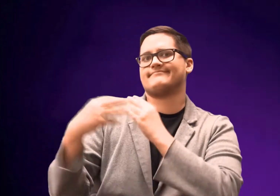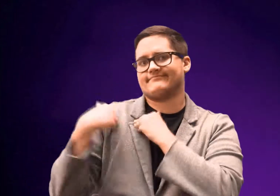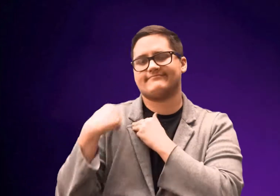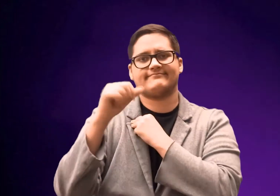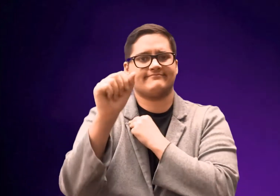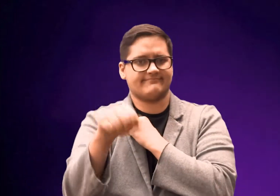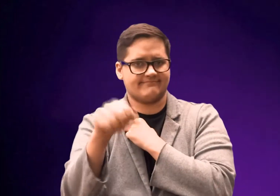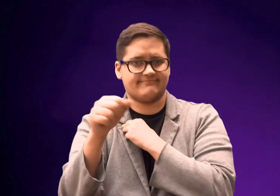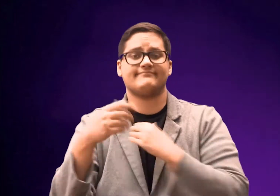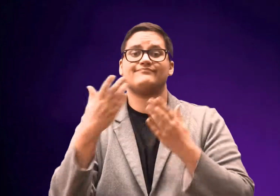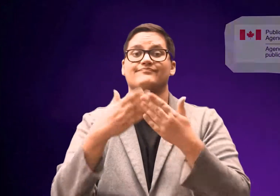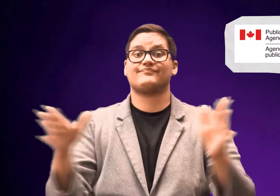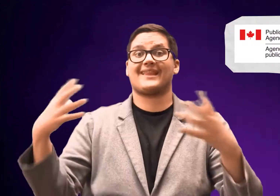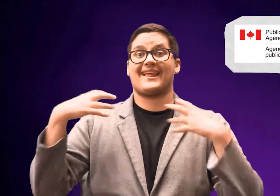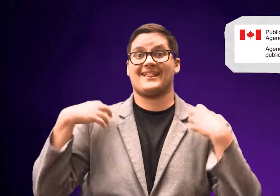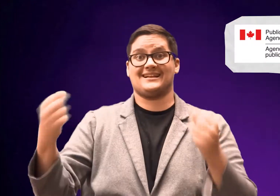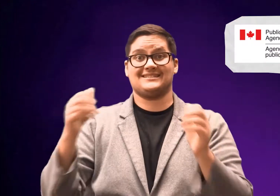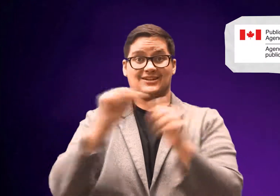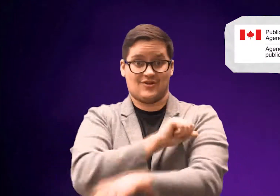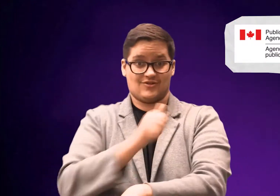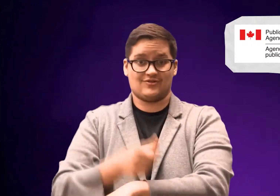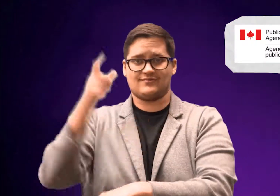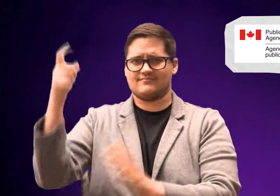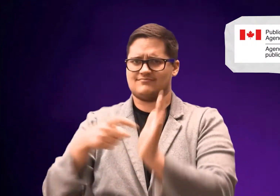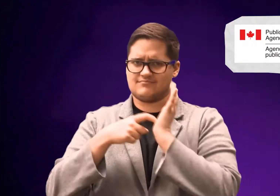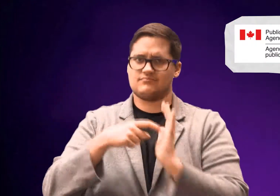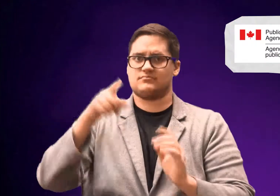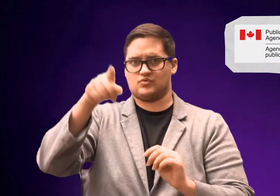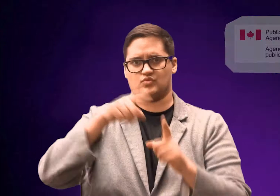Yes. Public health authorities might require you